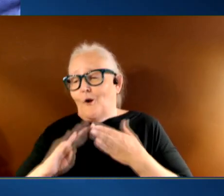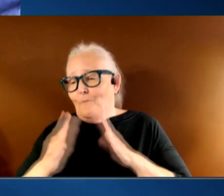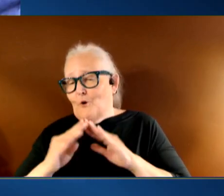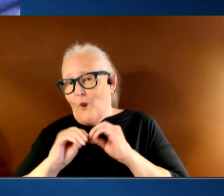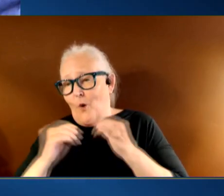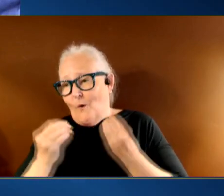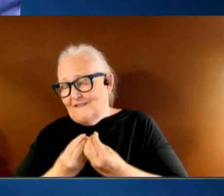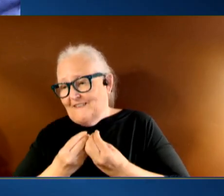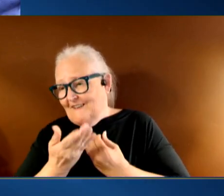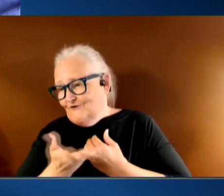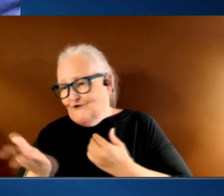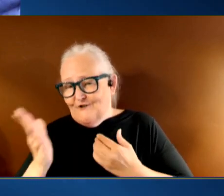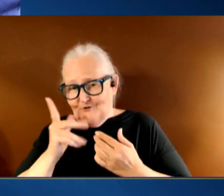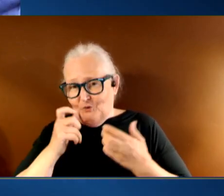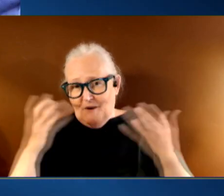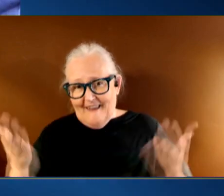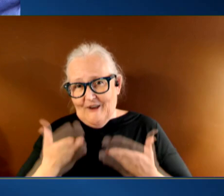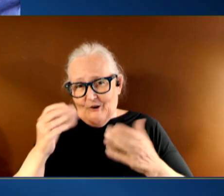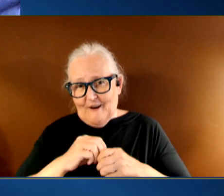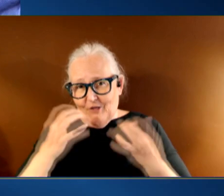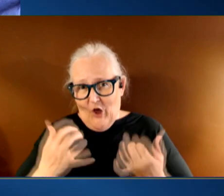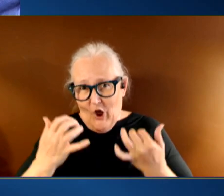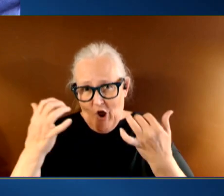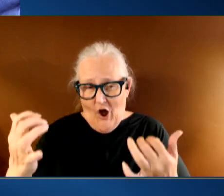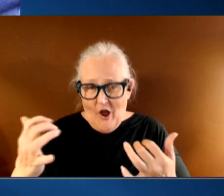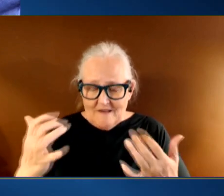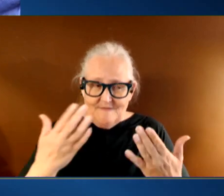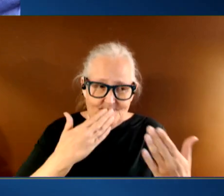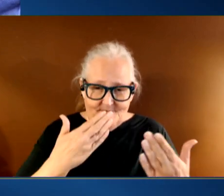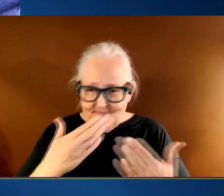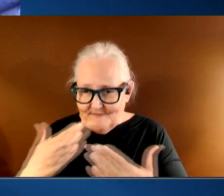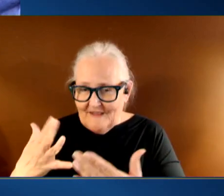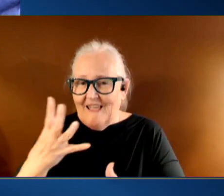that are out here in the audience. And then, of course, our warriors.